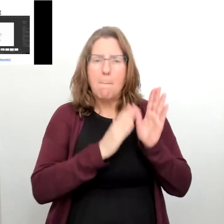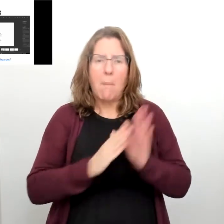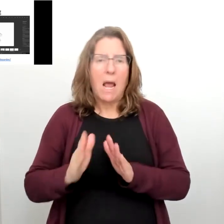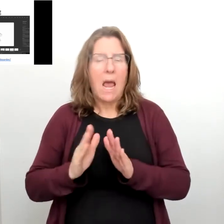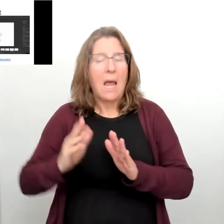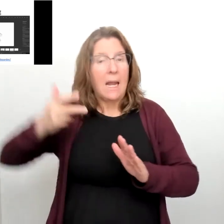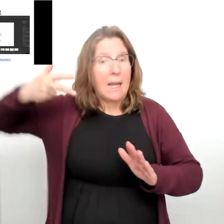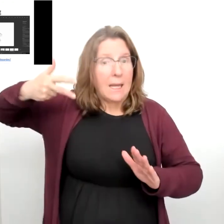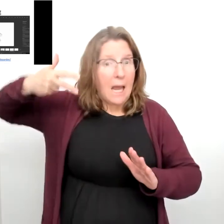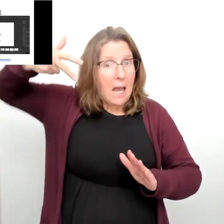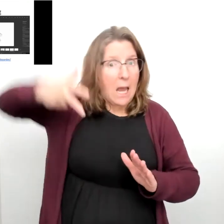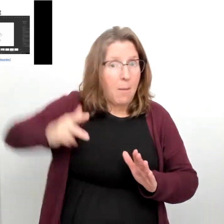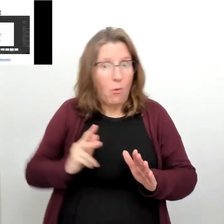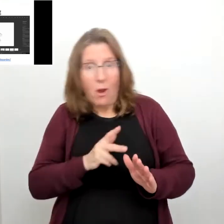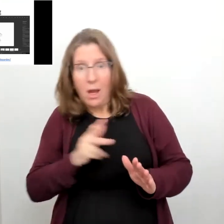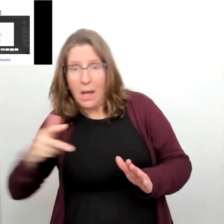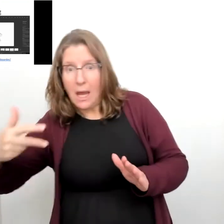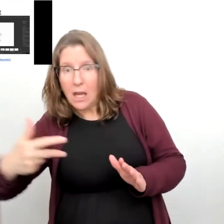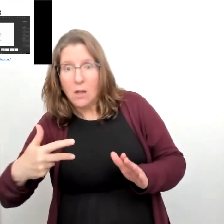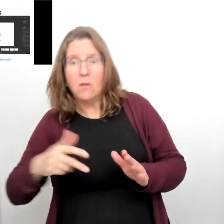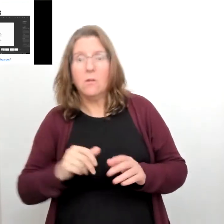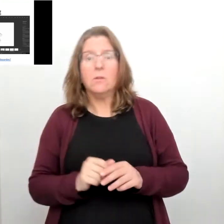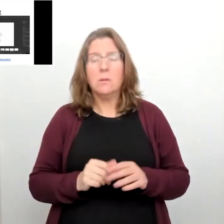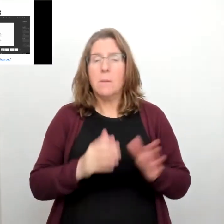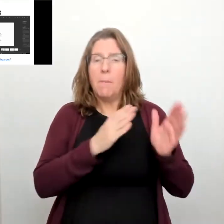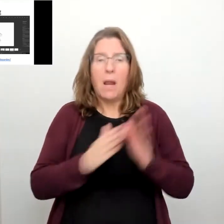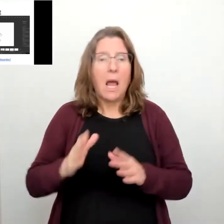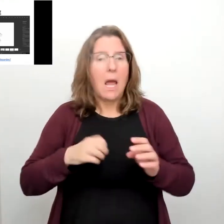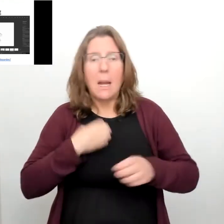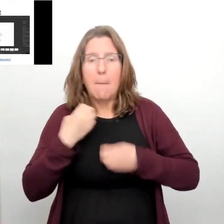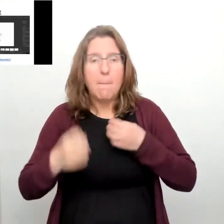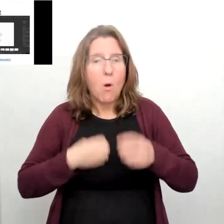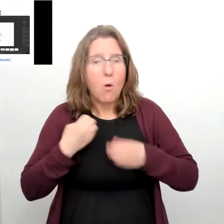It helps them to determine which camera angle is best to capture the moment.